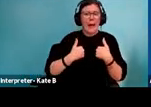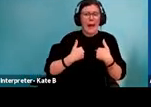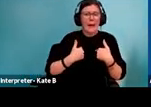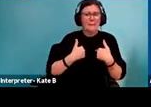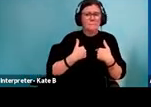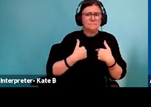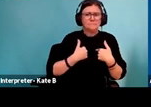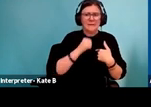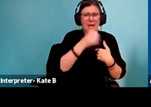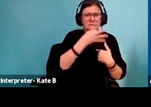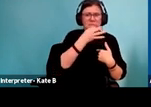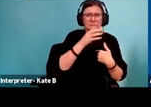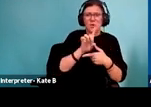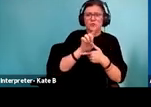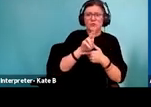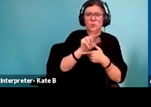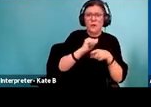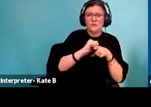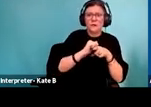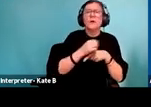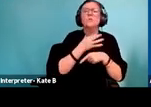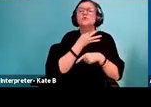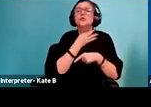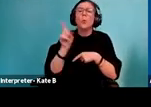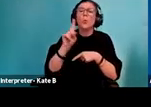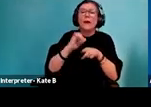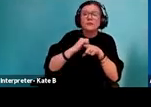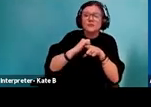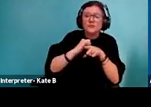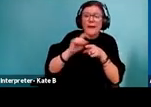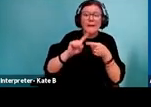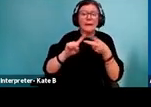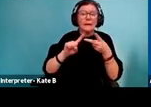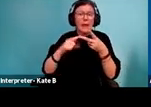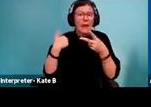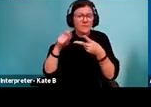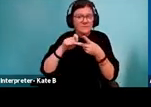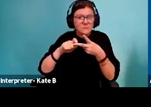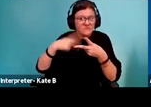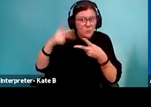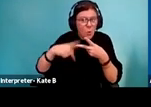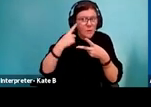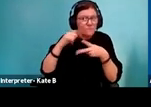but I'm interesting where would you get training, does anybody know about training for doula